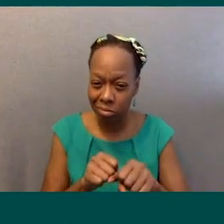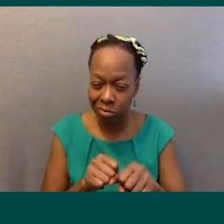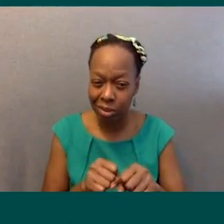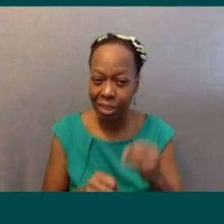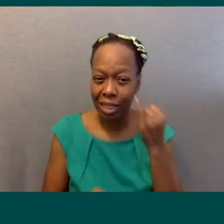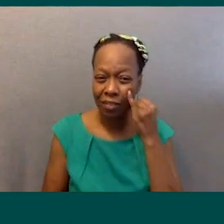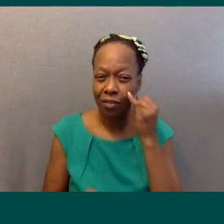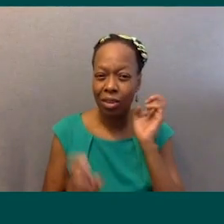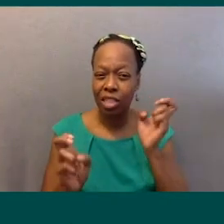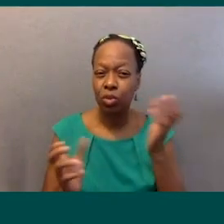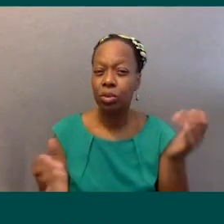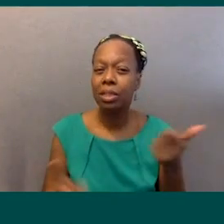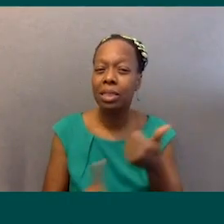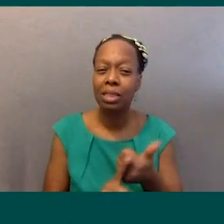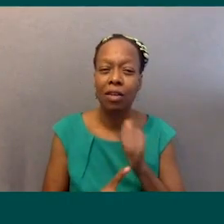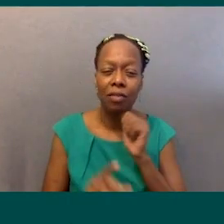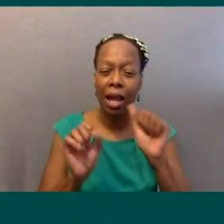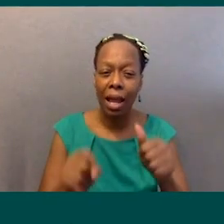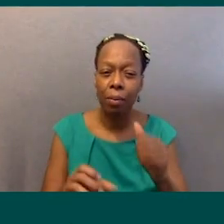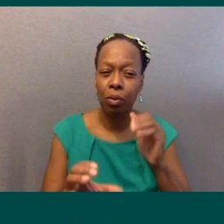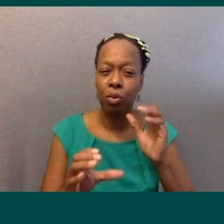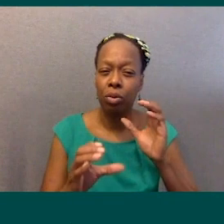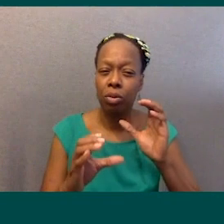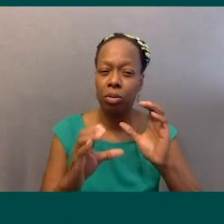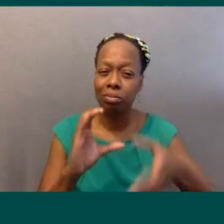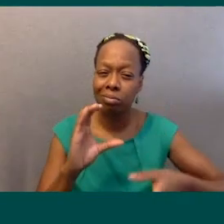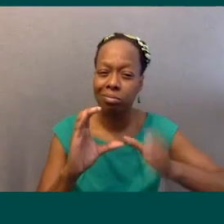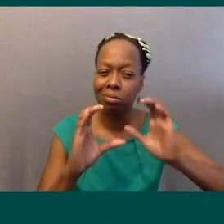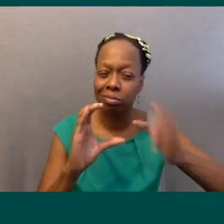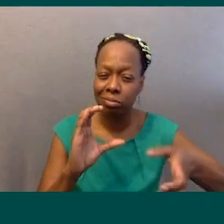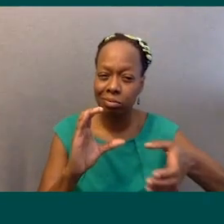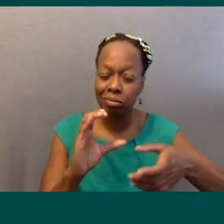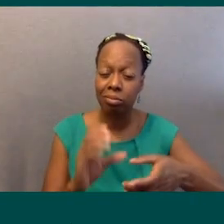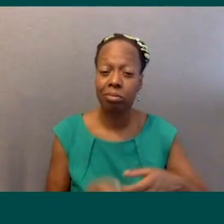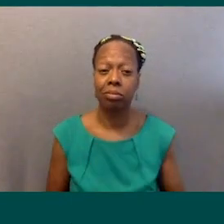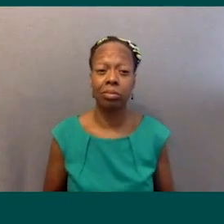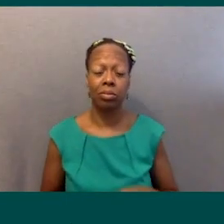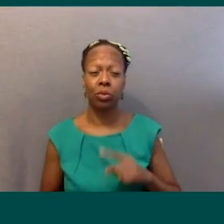Right, so what I hear, 'cause when we say dyskinesia,